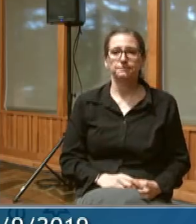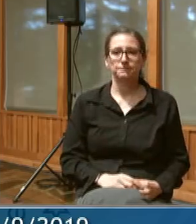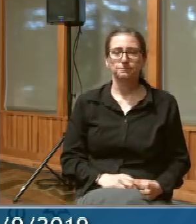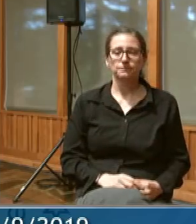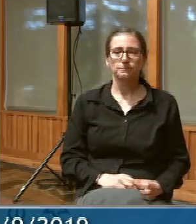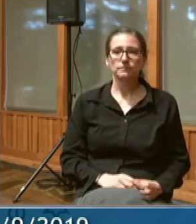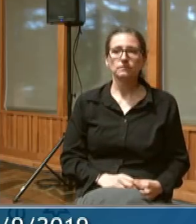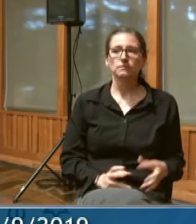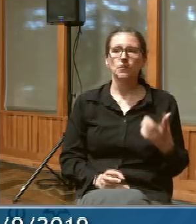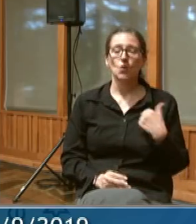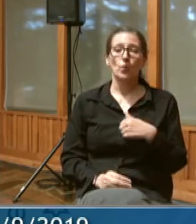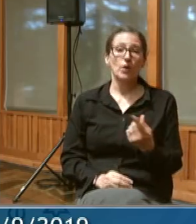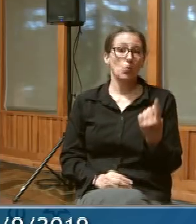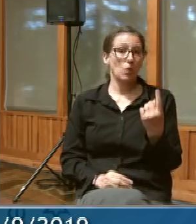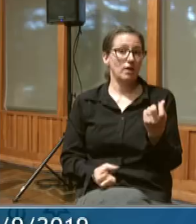WE HAVE A NUMBER OF BACK OFFICE FUNCTIONS THAT MAKE SURE ALL OF